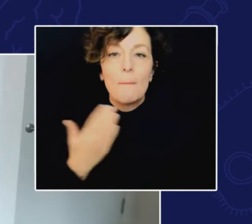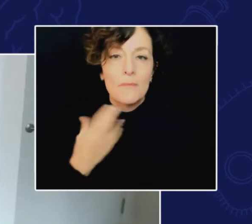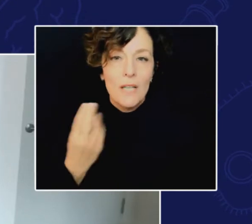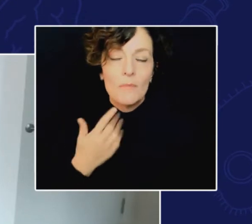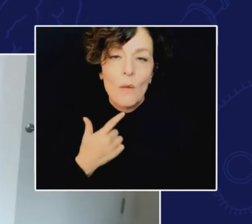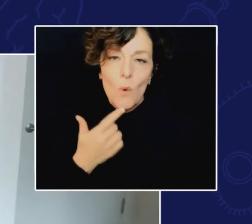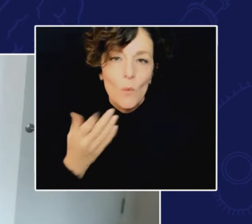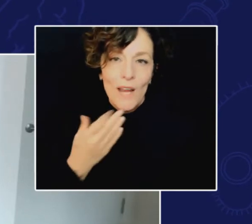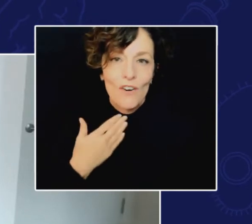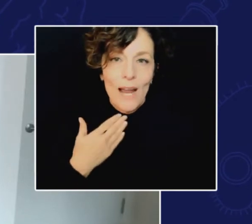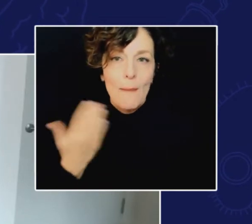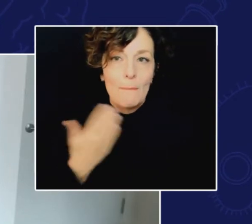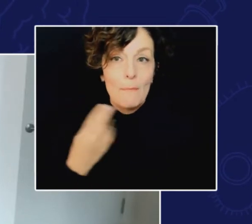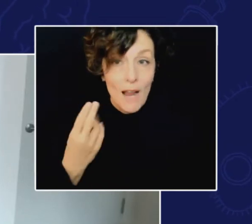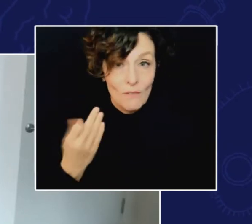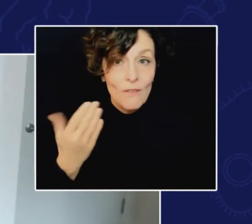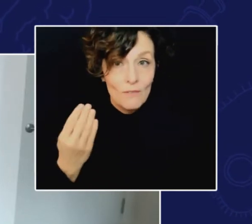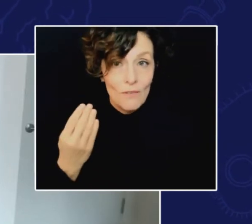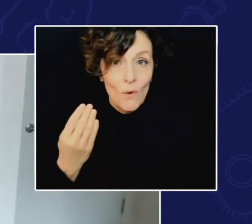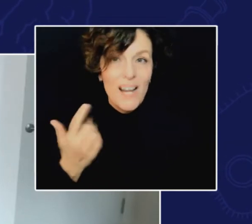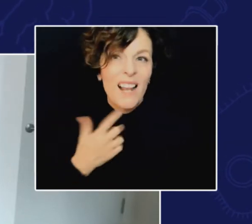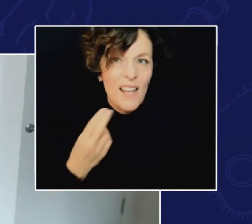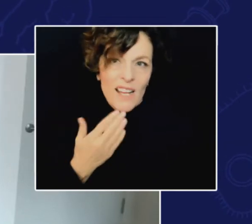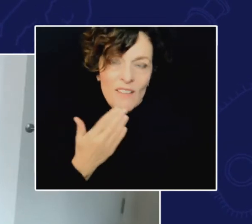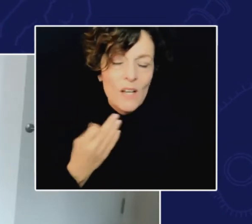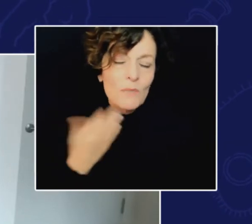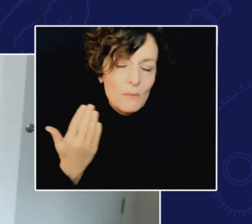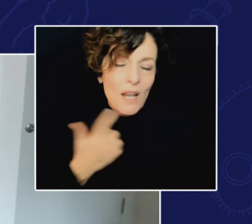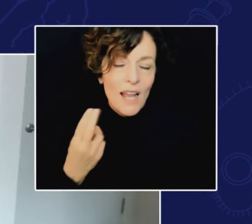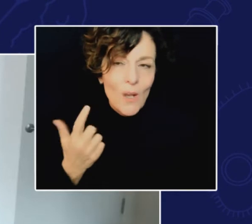Sometimes I will wear a microphone, kind of like an FM system,